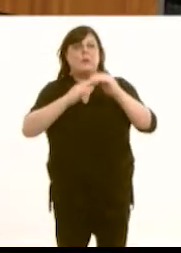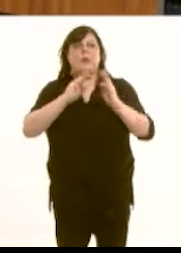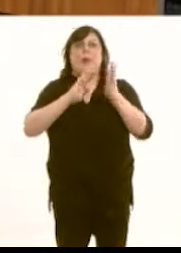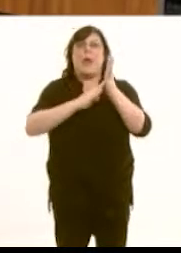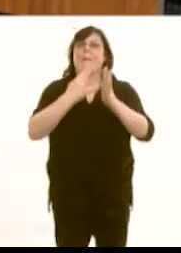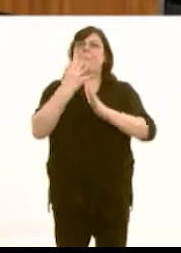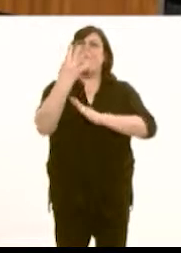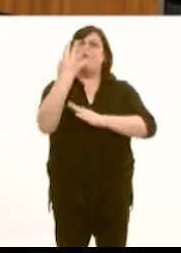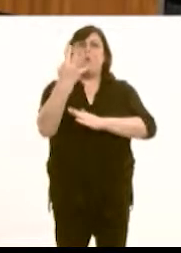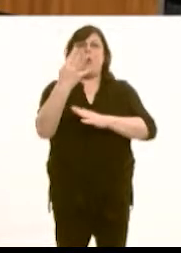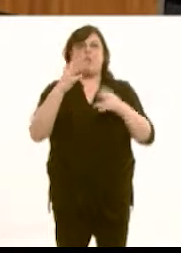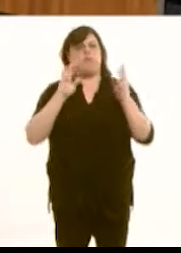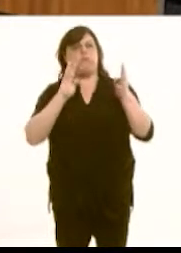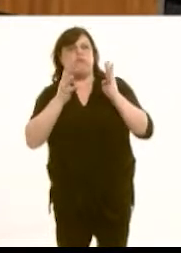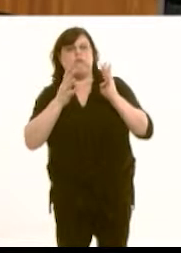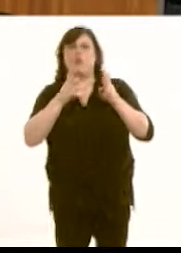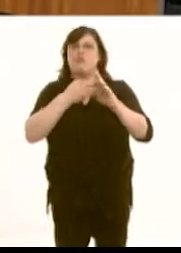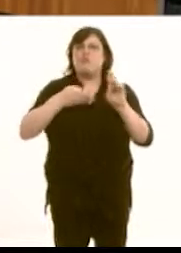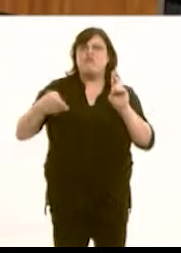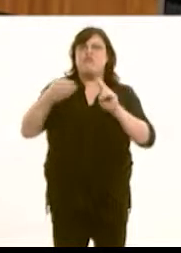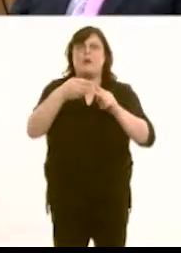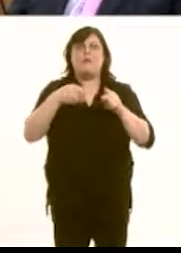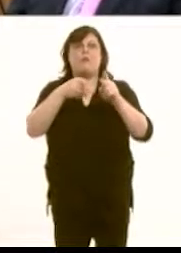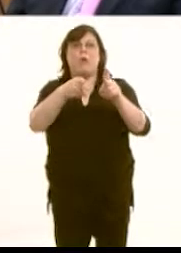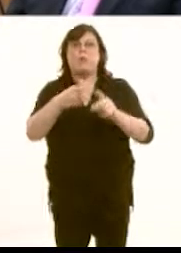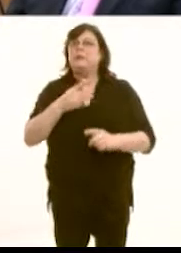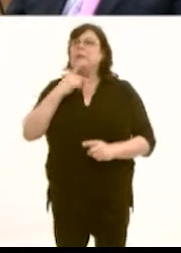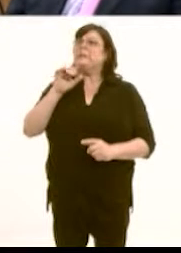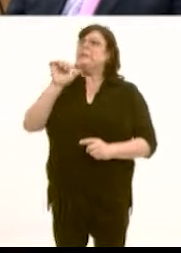And letís just come back to the issue that he raised earlier and is trying to run away